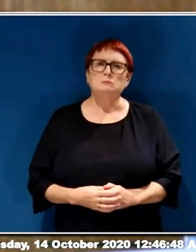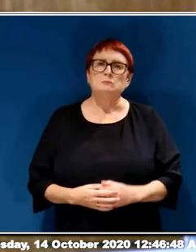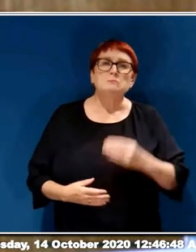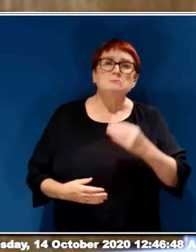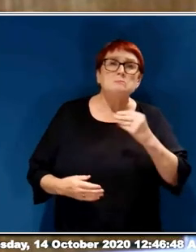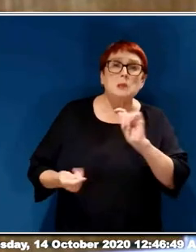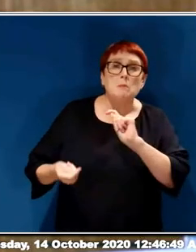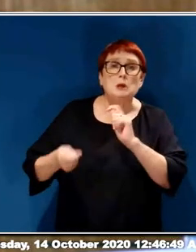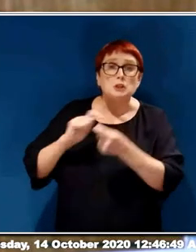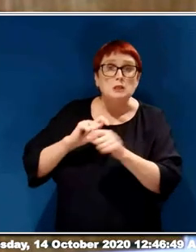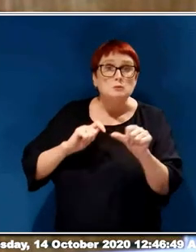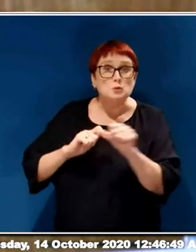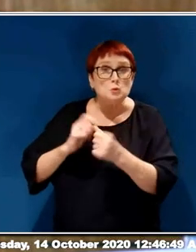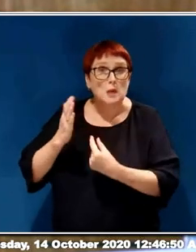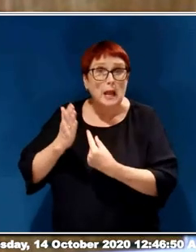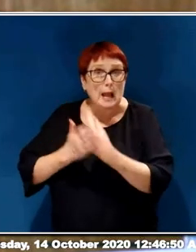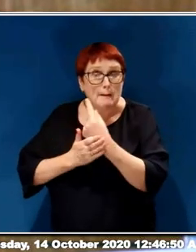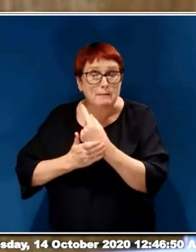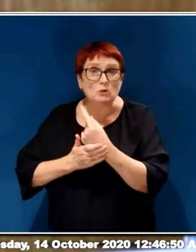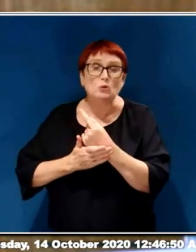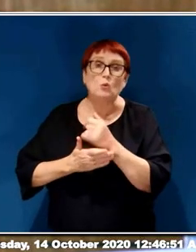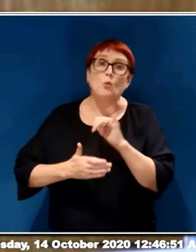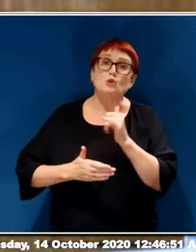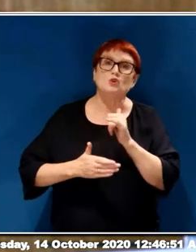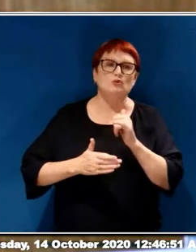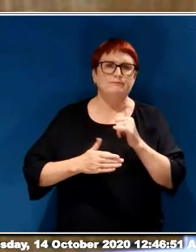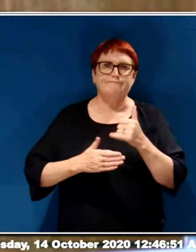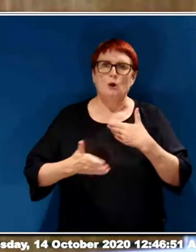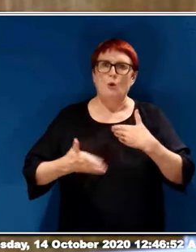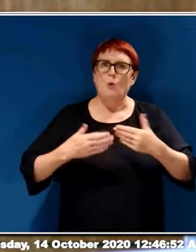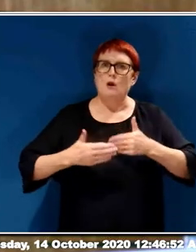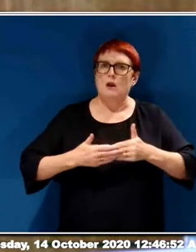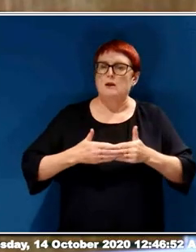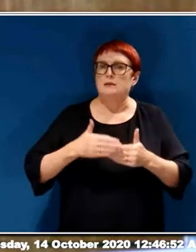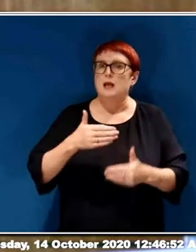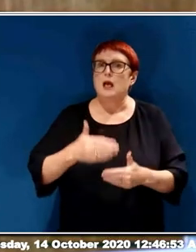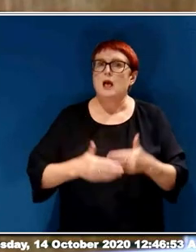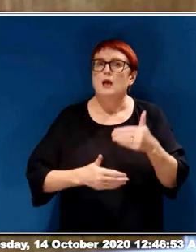developing the adjustments in a particular case that are not necessarily